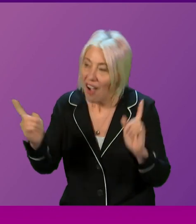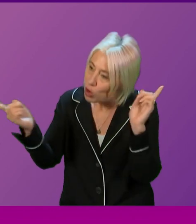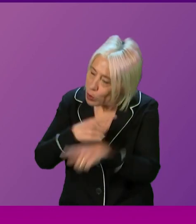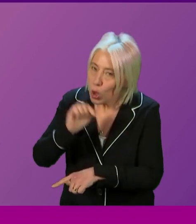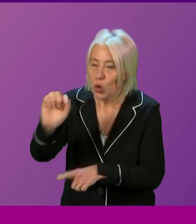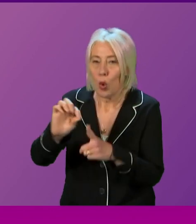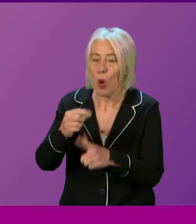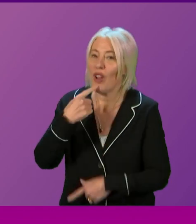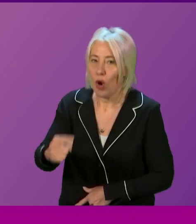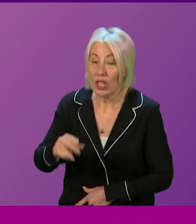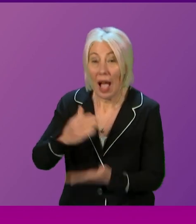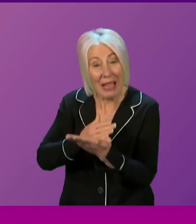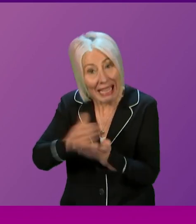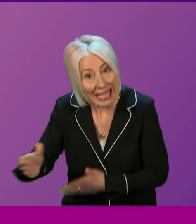I have made it quite clear how the corrections mechanism operates, and members should make